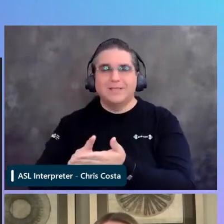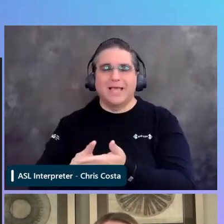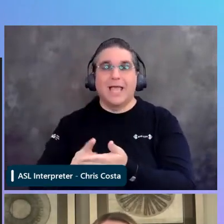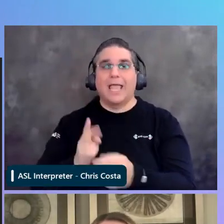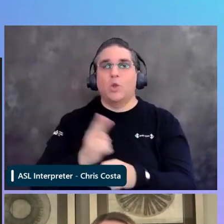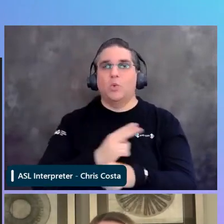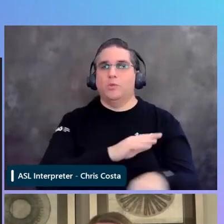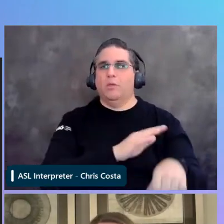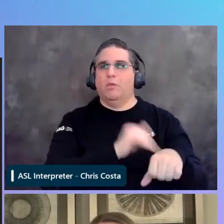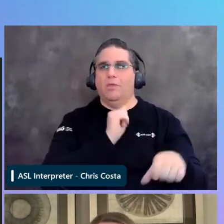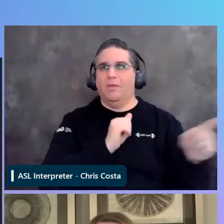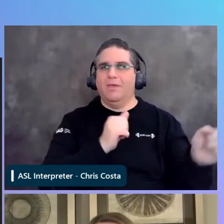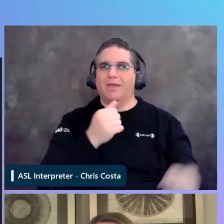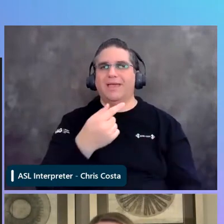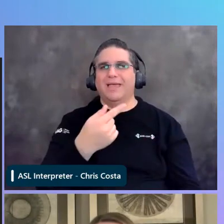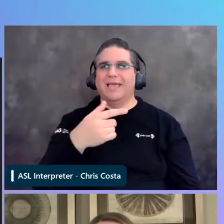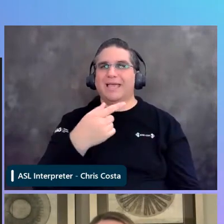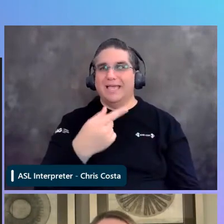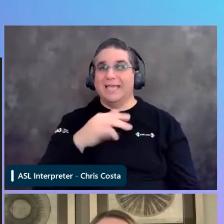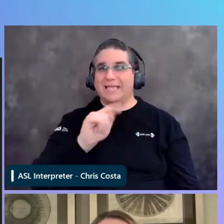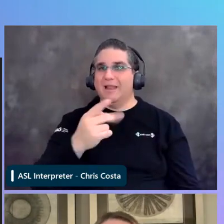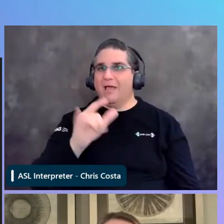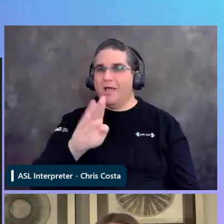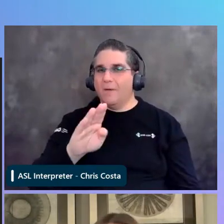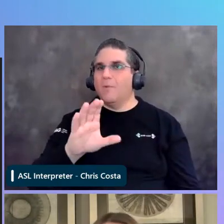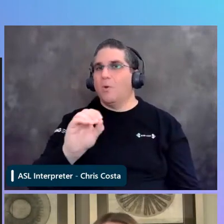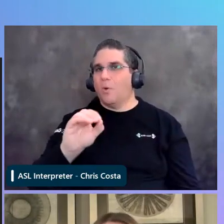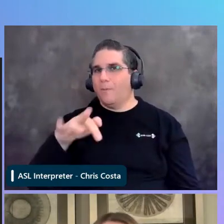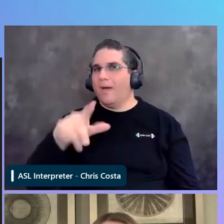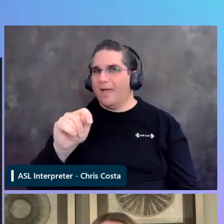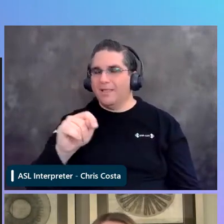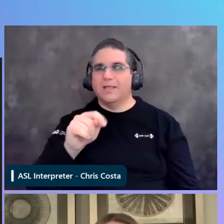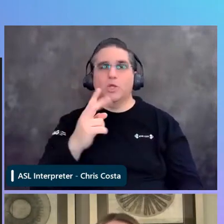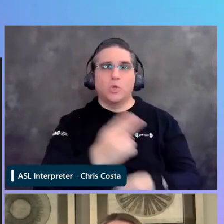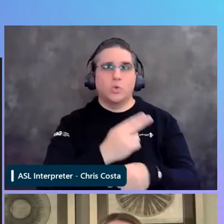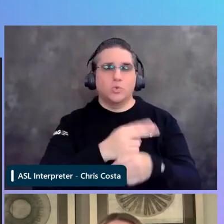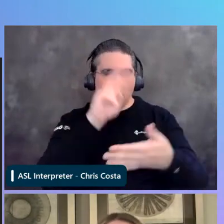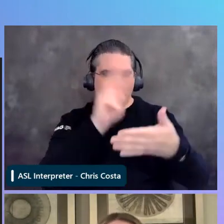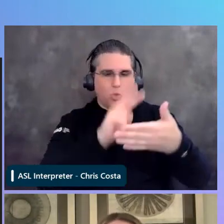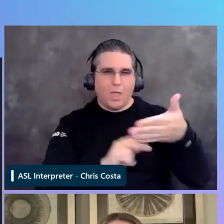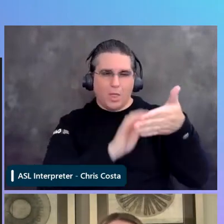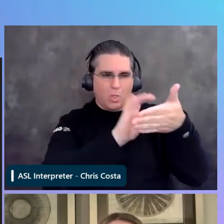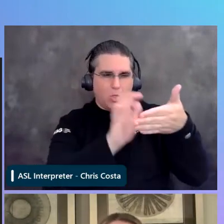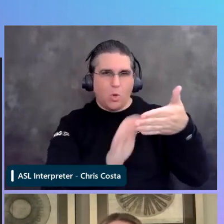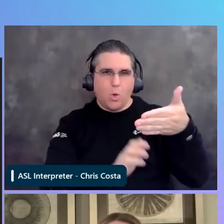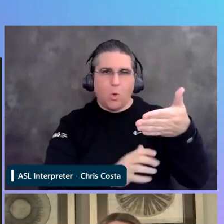coding companion. It can analyze your code, context, your project structure, and even the natural